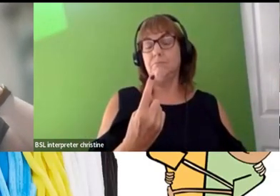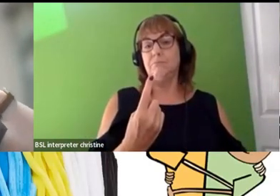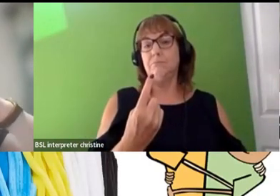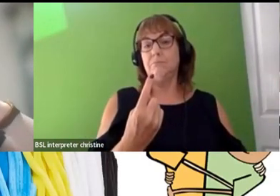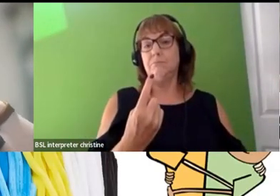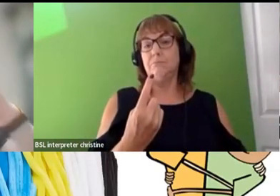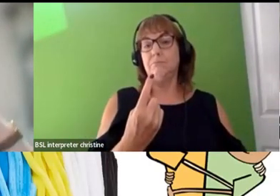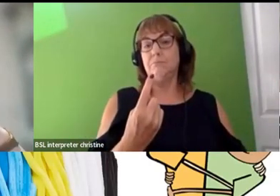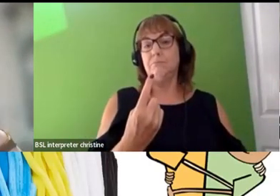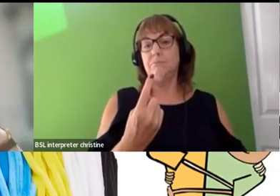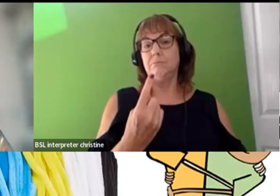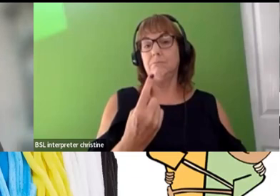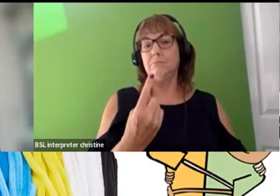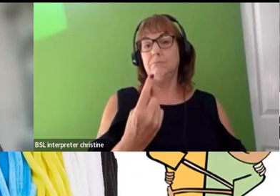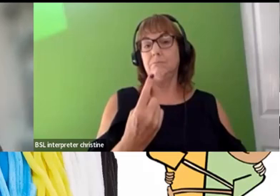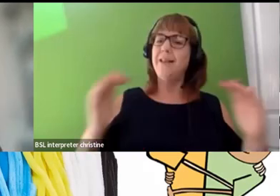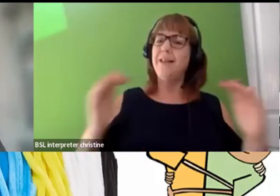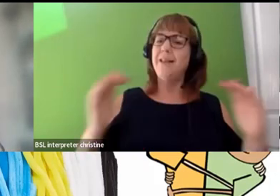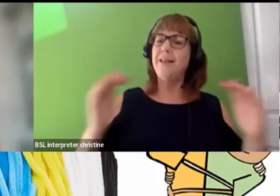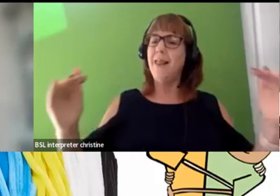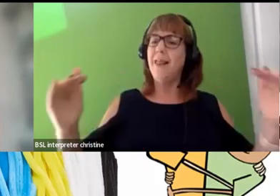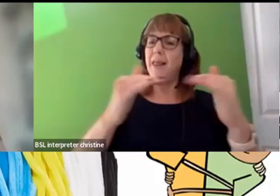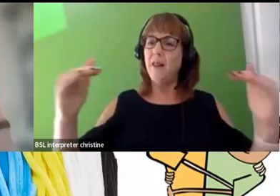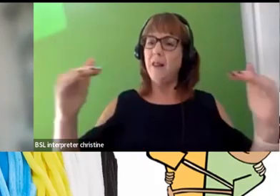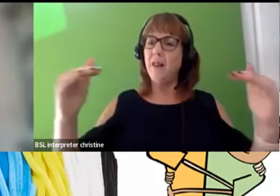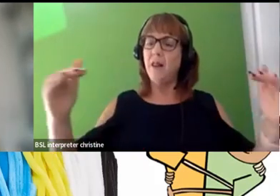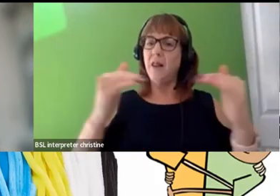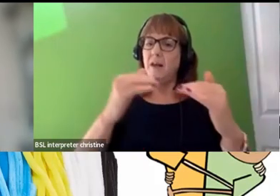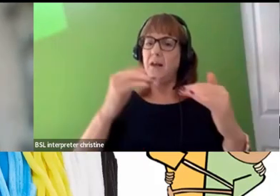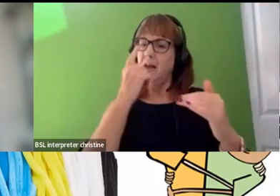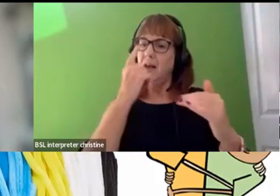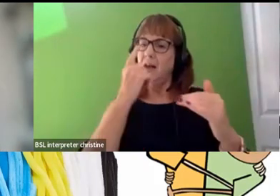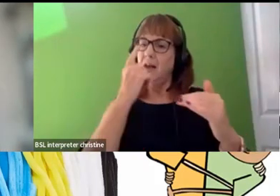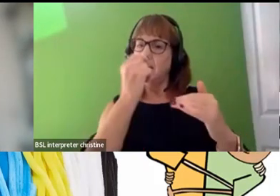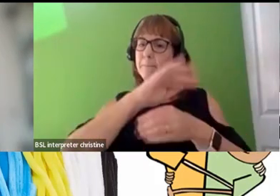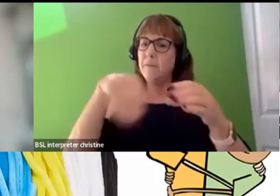but a level where they can engage. So if you can be doing movement activities in between stuff,